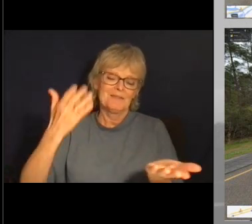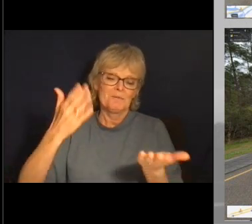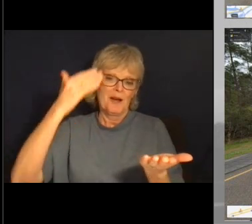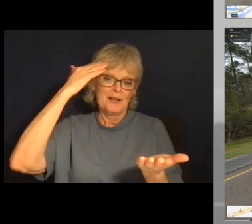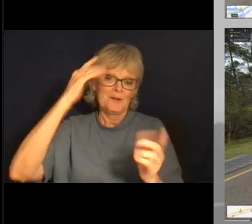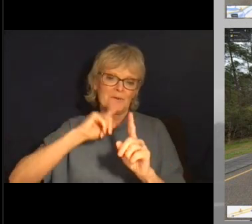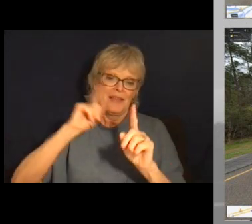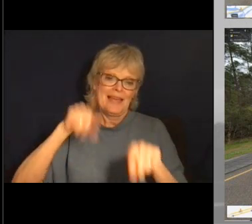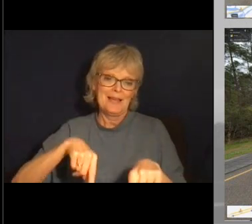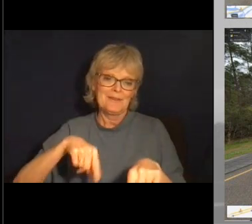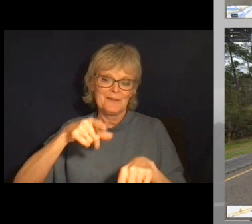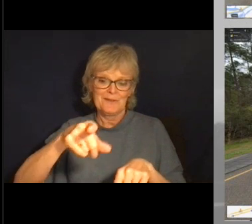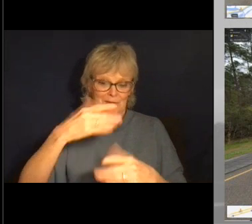Does this one seemed like a good site.